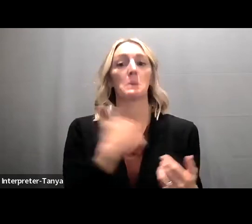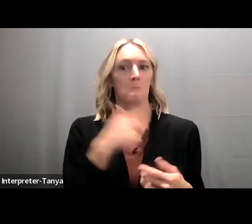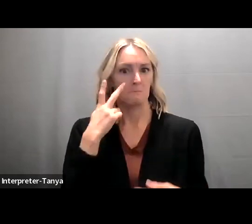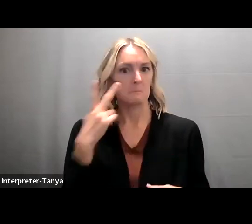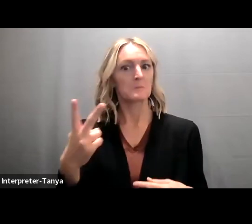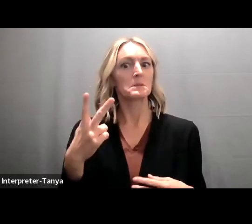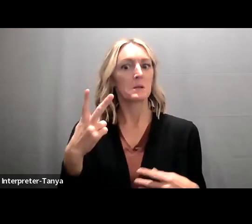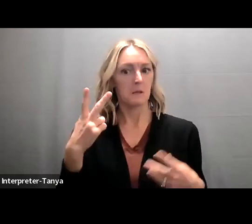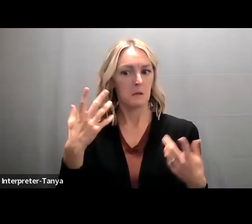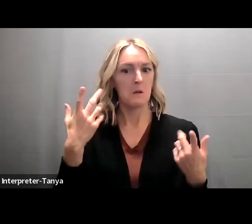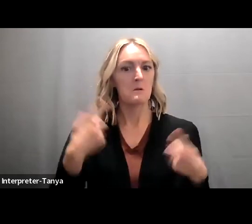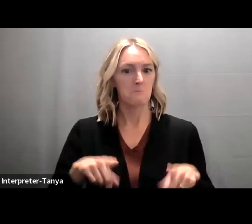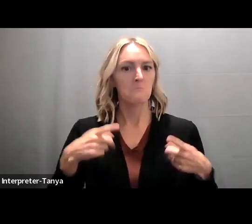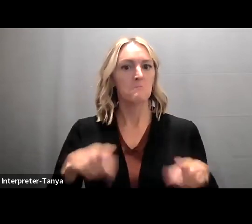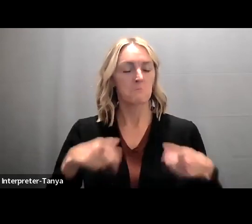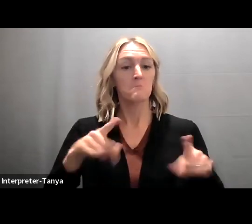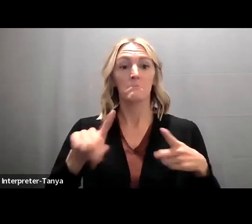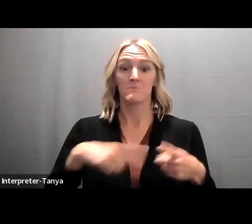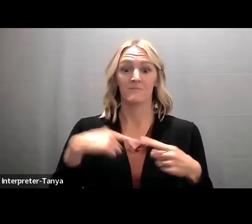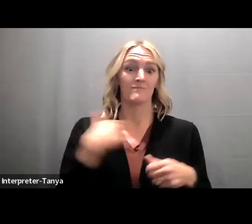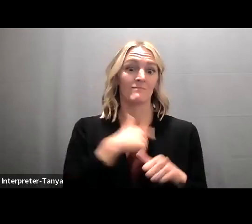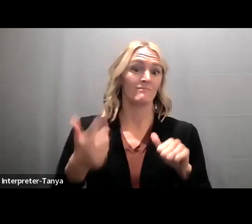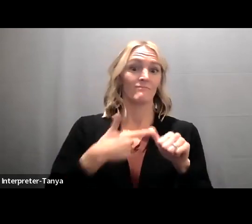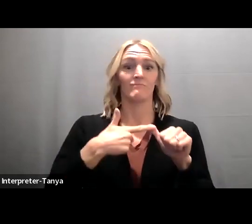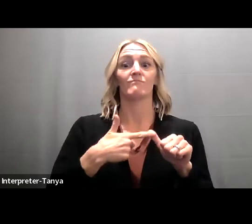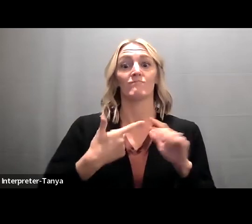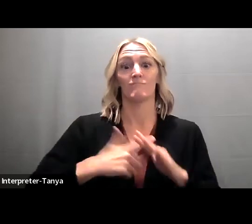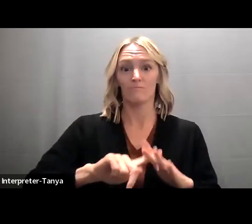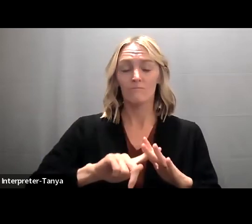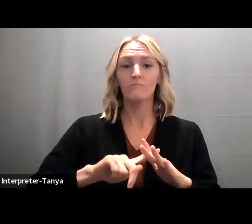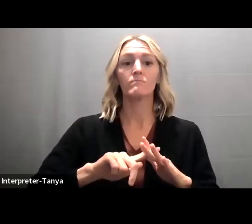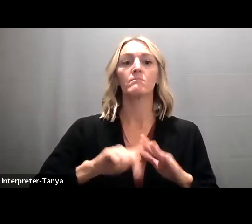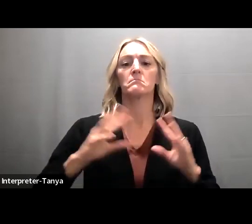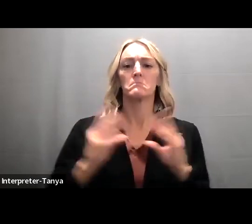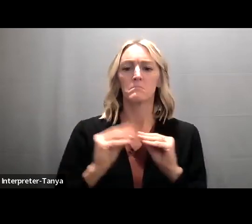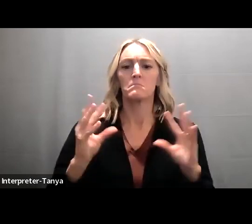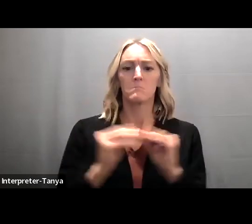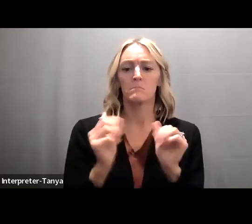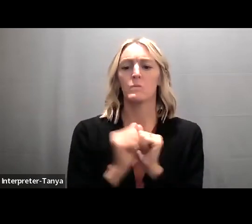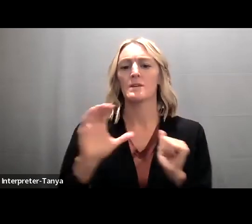When we very first started working on this our meetings with CMS, they weren't all, you